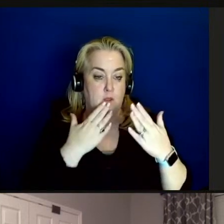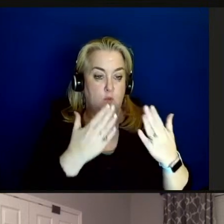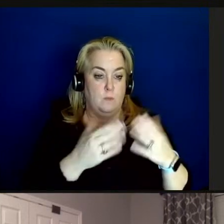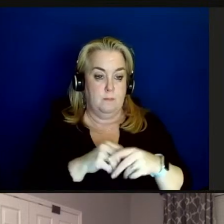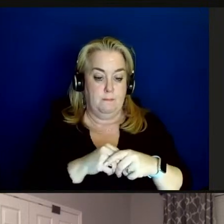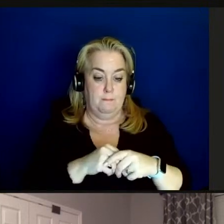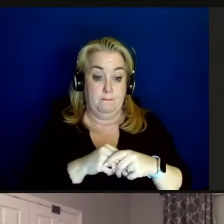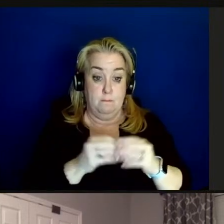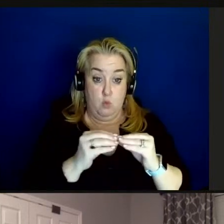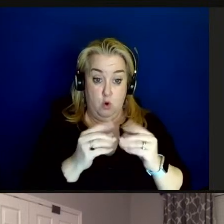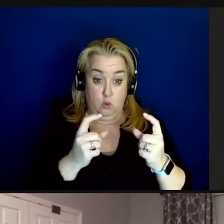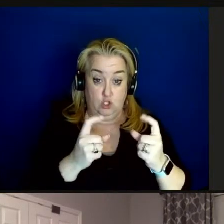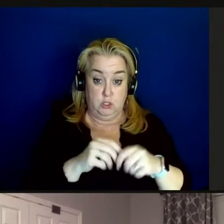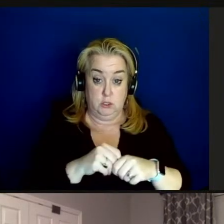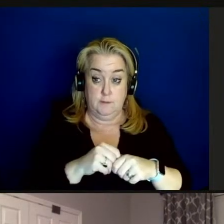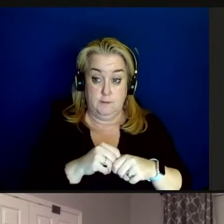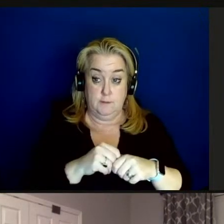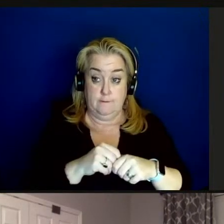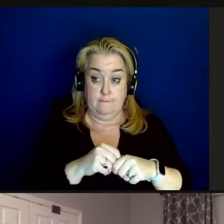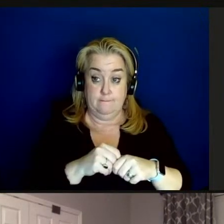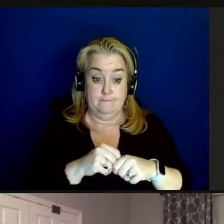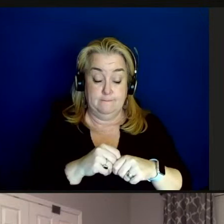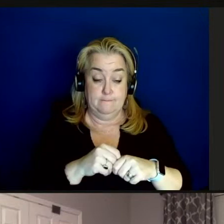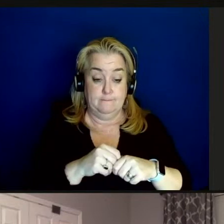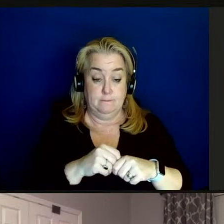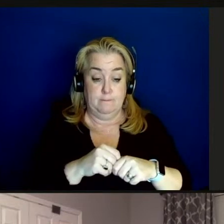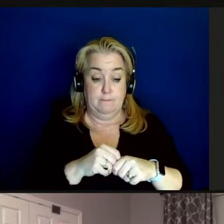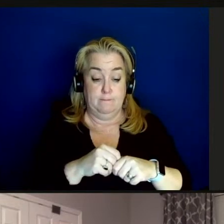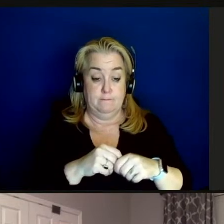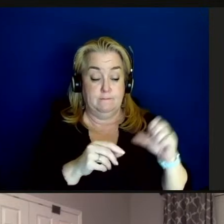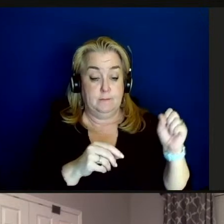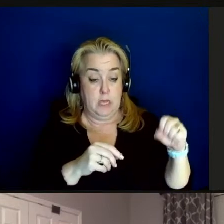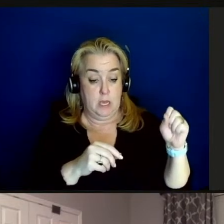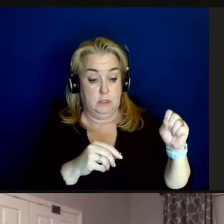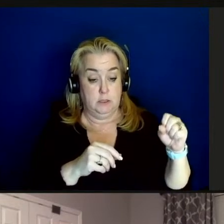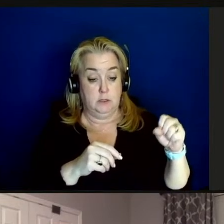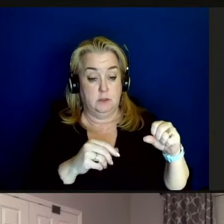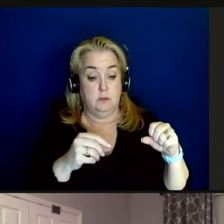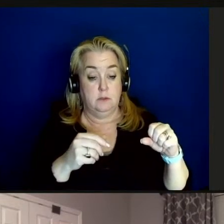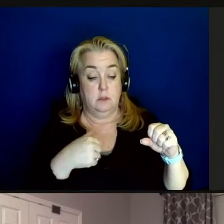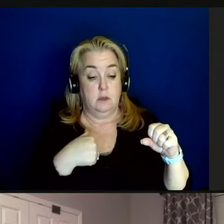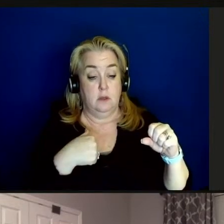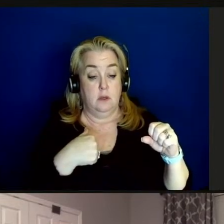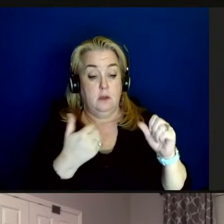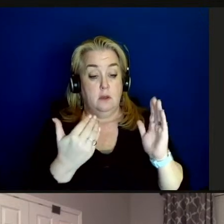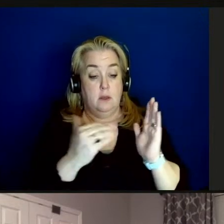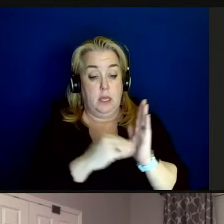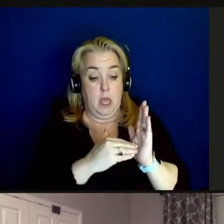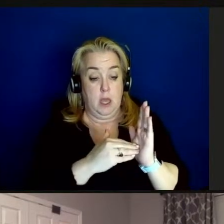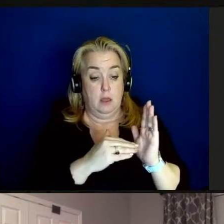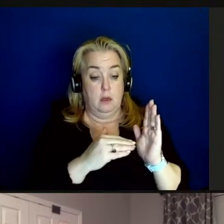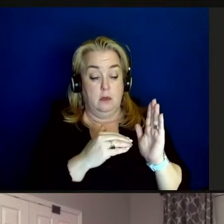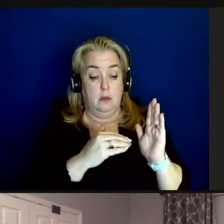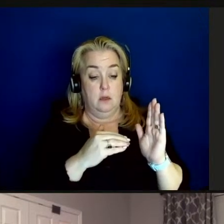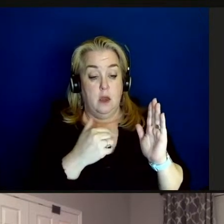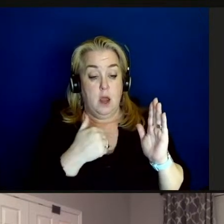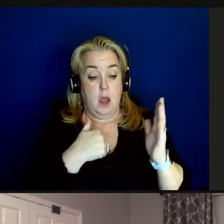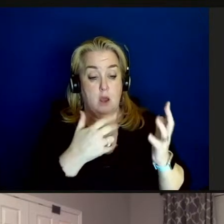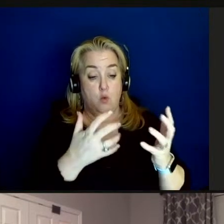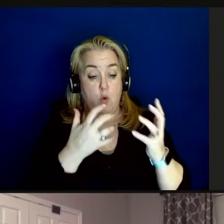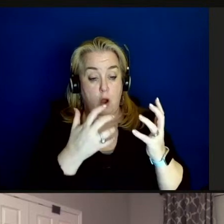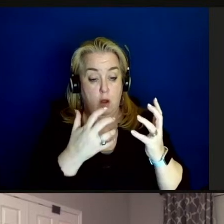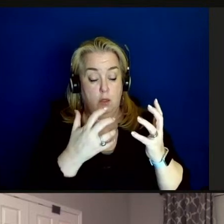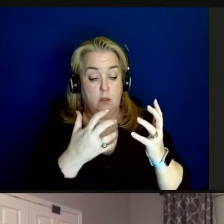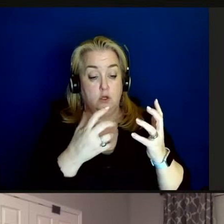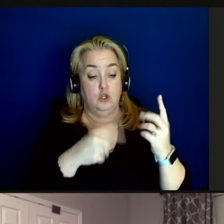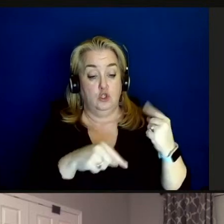AND MAKE SURE WE ALL SAID OUT